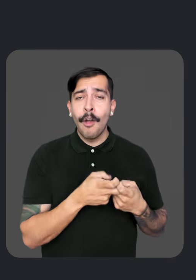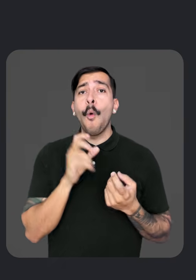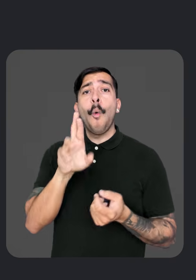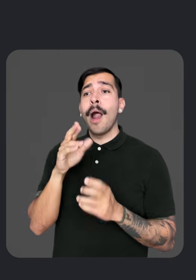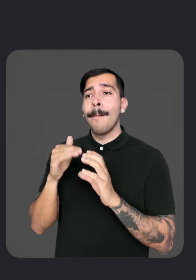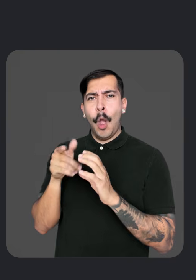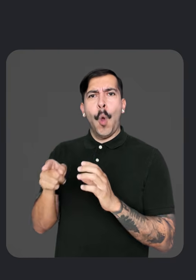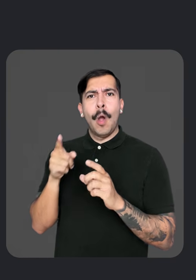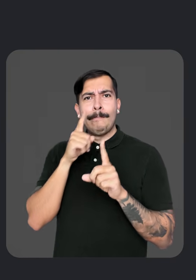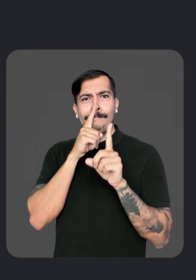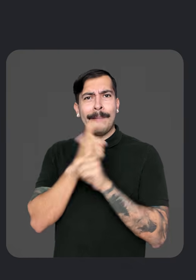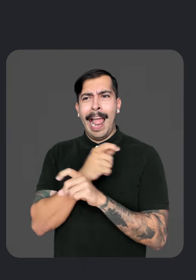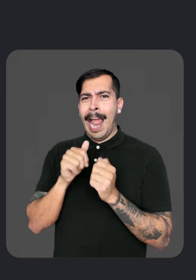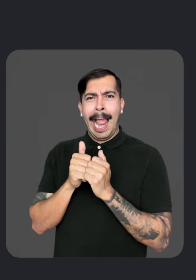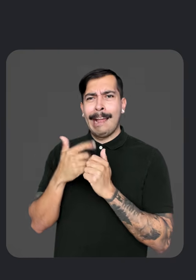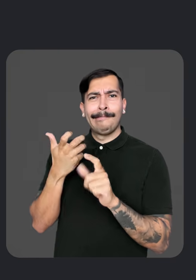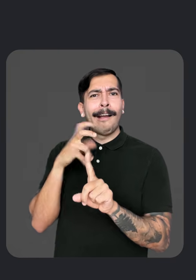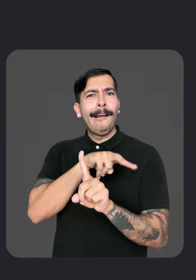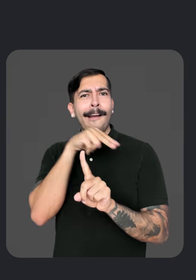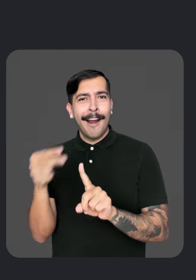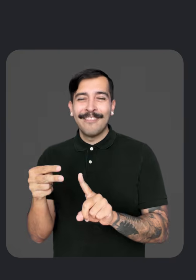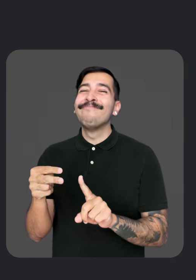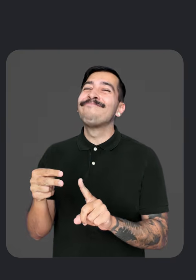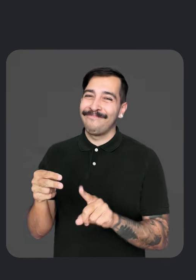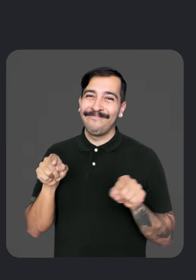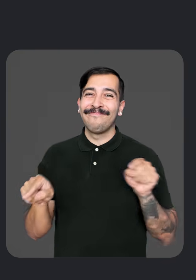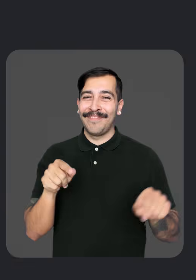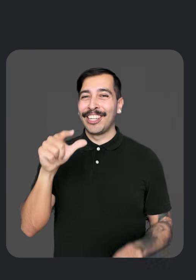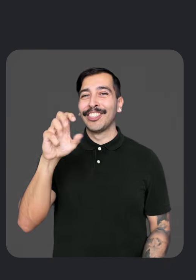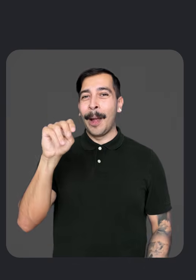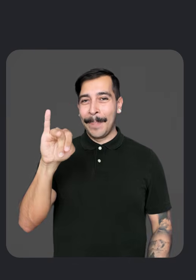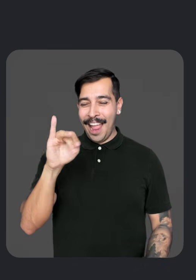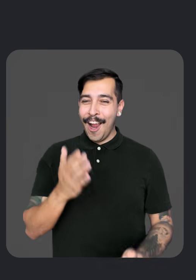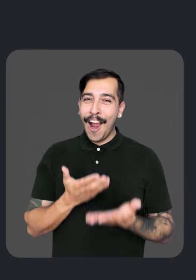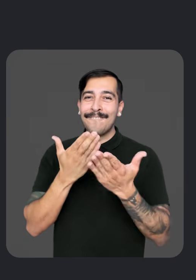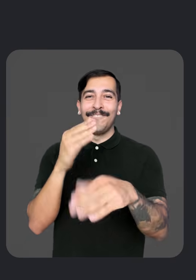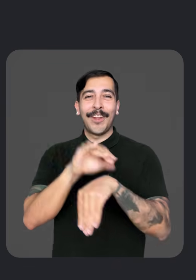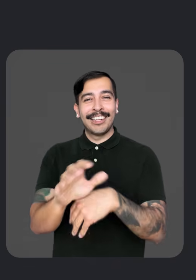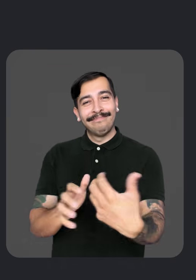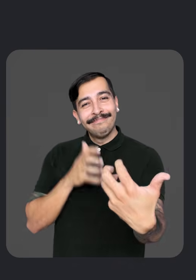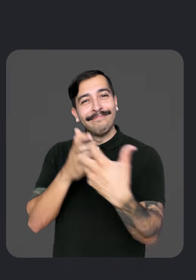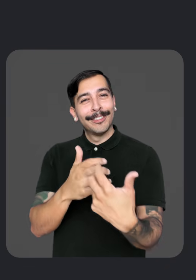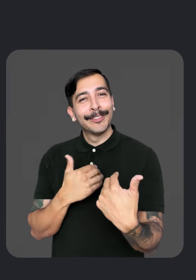or want a second set of eyes to coach you through a complex email, Gemini can offer advice tailored to you.